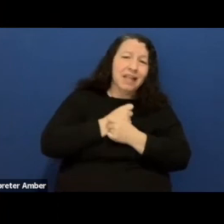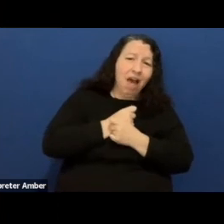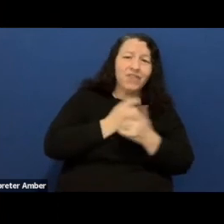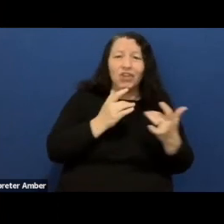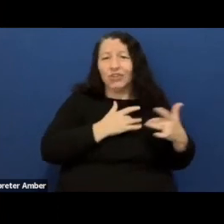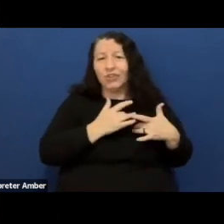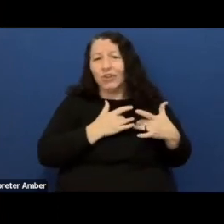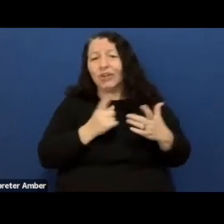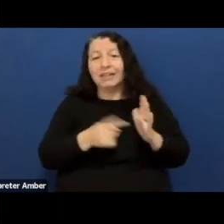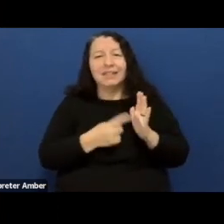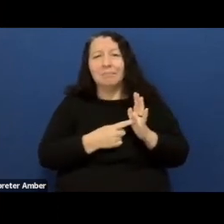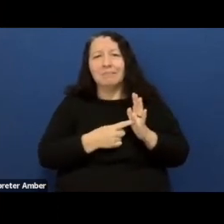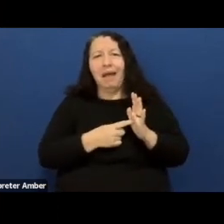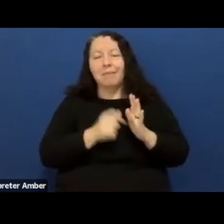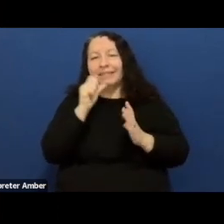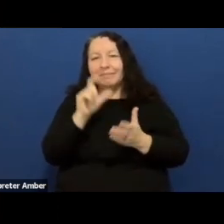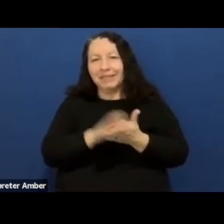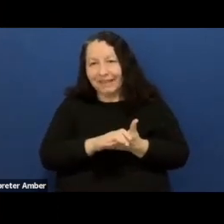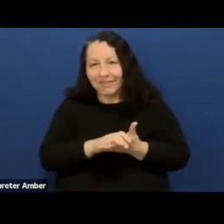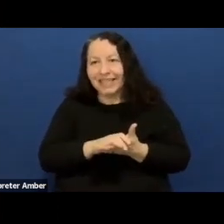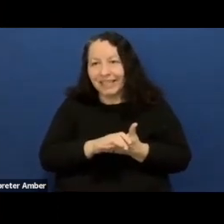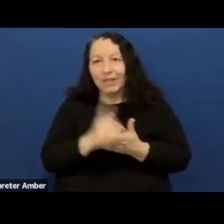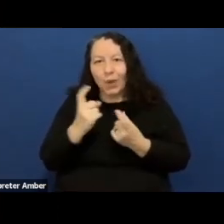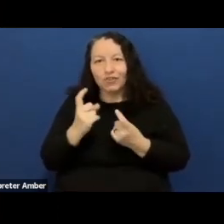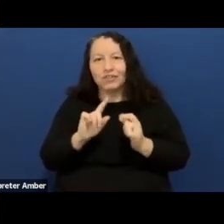my standard reply to people’s loving, concerned and sometimes incredulous